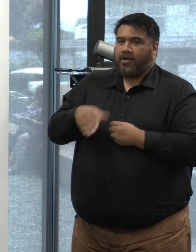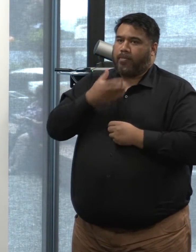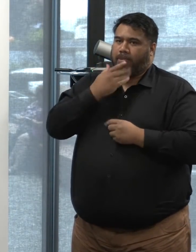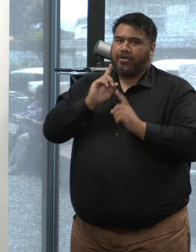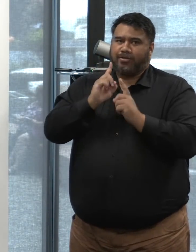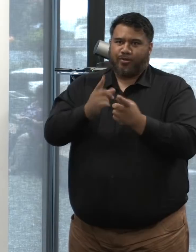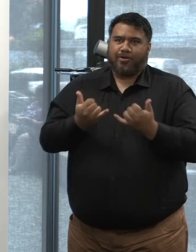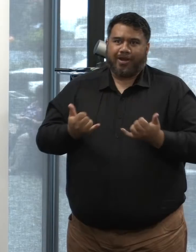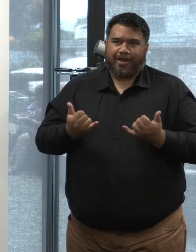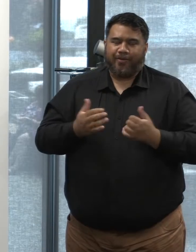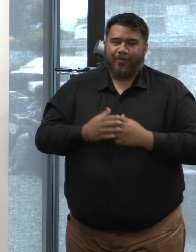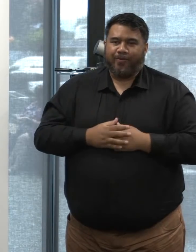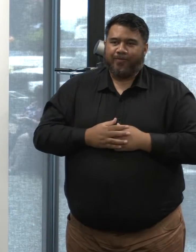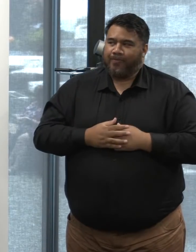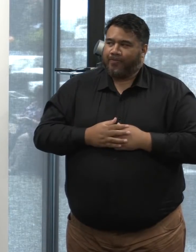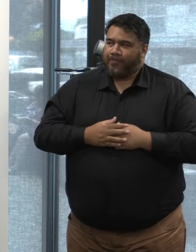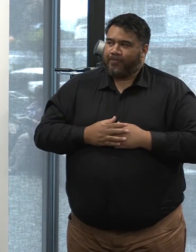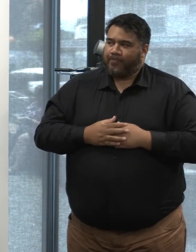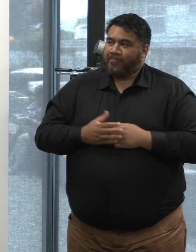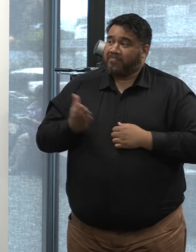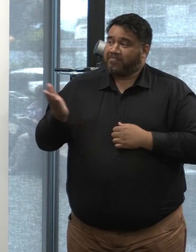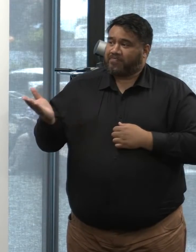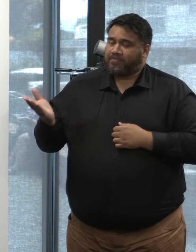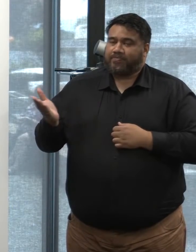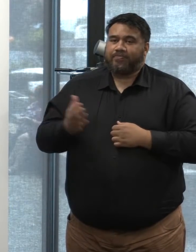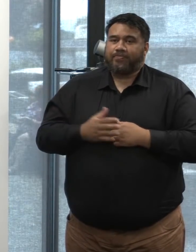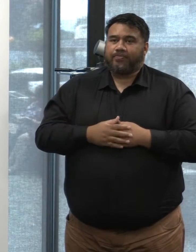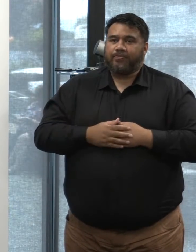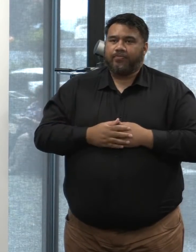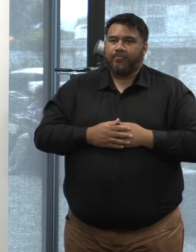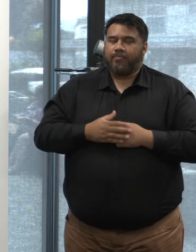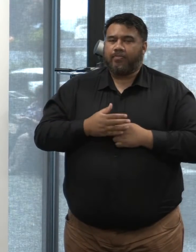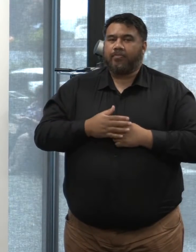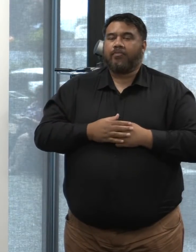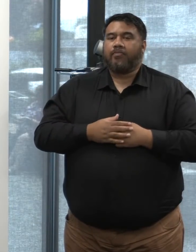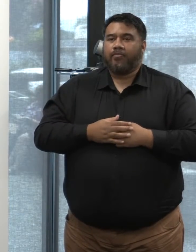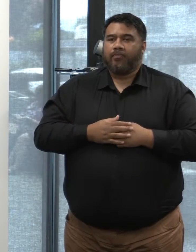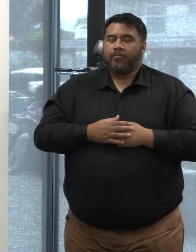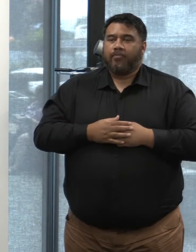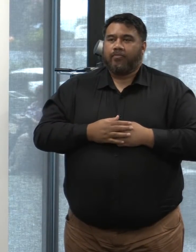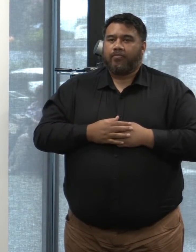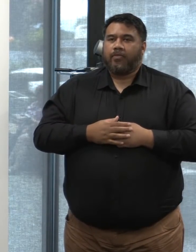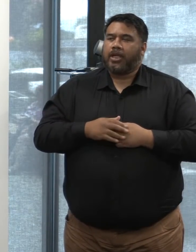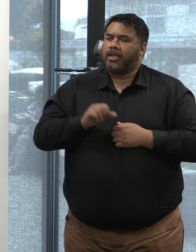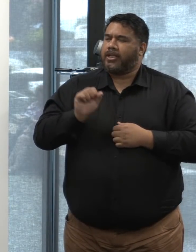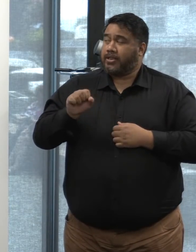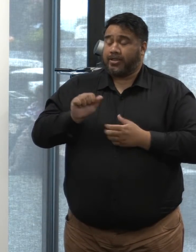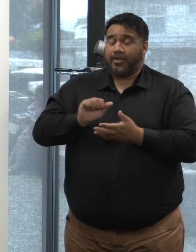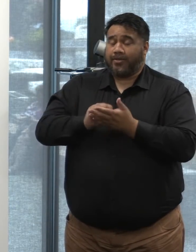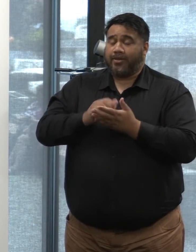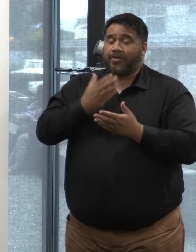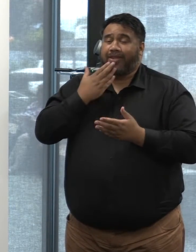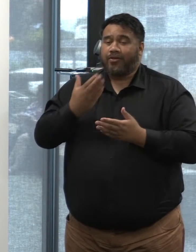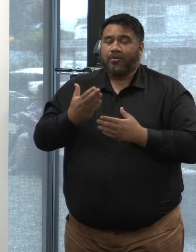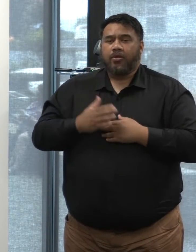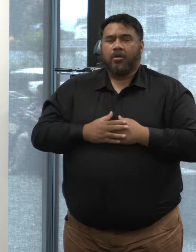that. I wouldn't mind just letting some of the technical team respond to the time in questio, though.